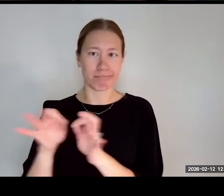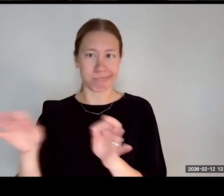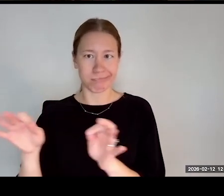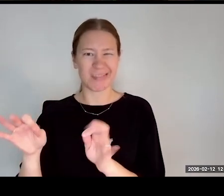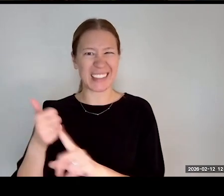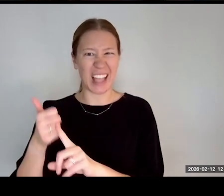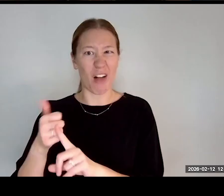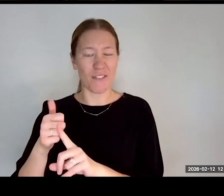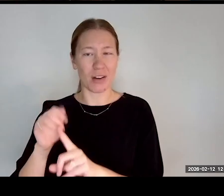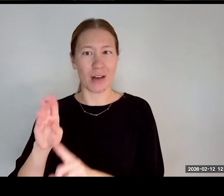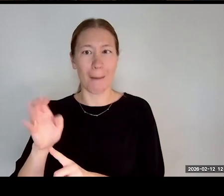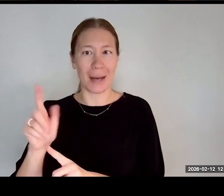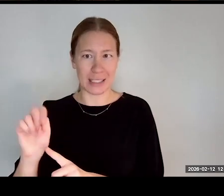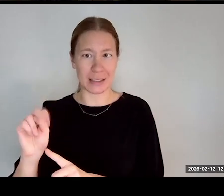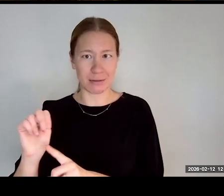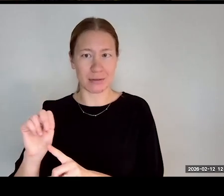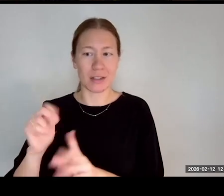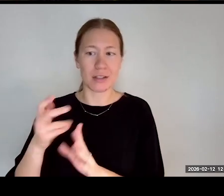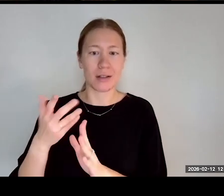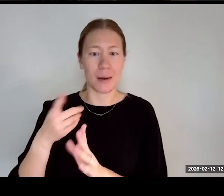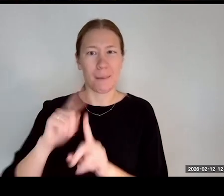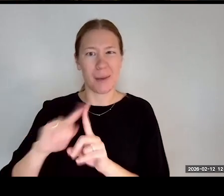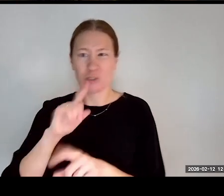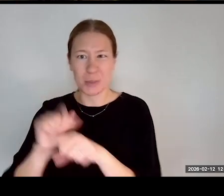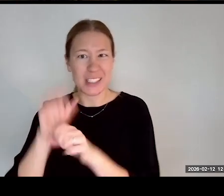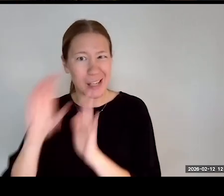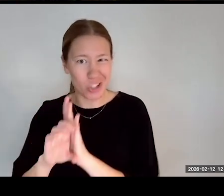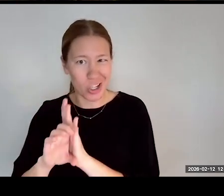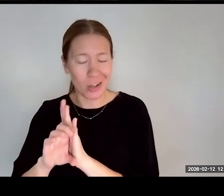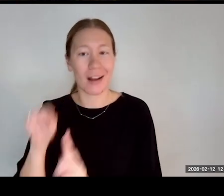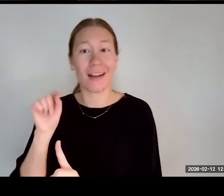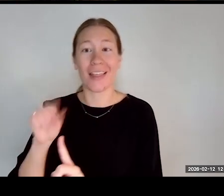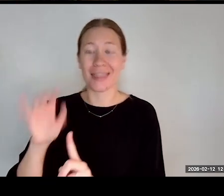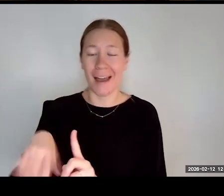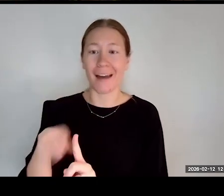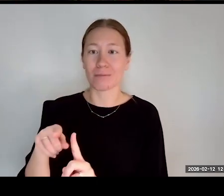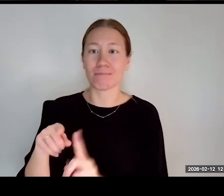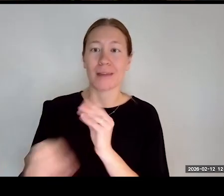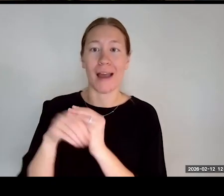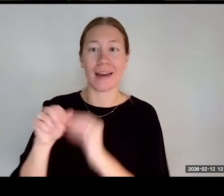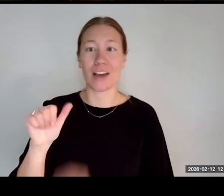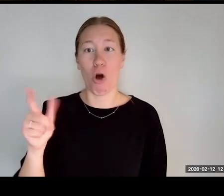but it's linked, so it kind of looks like a button. Those, if you're adding alt text to them, it should describe where the link redirects to,